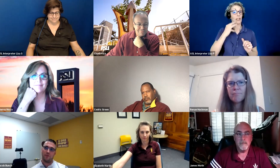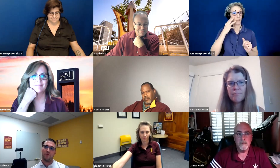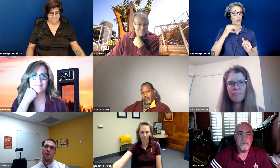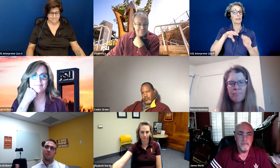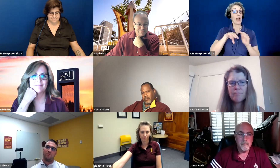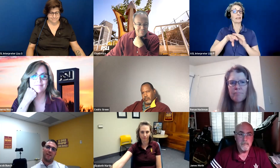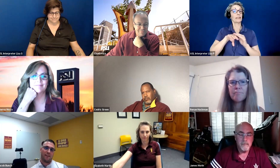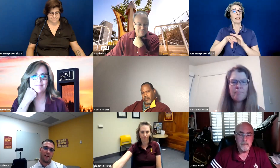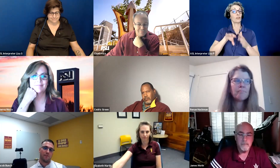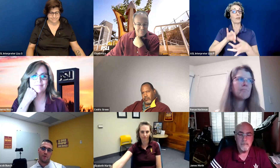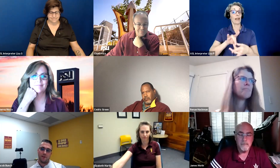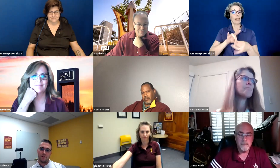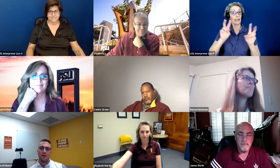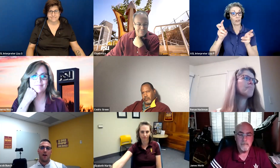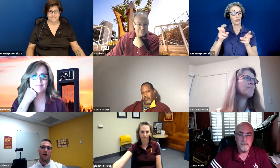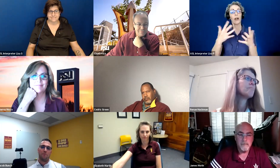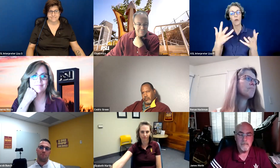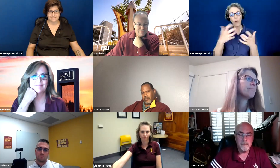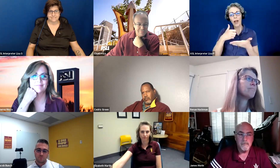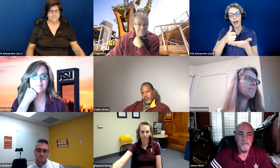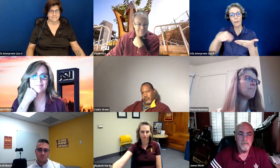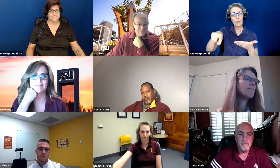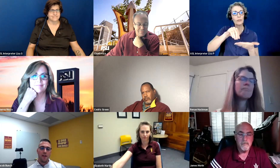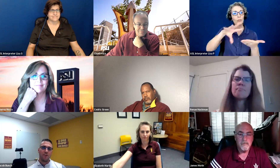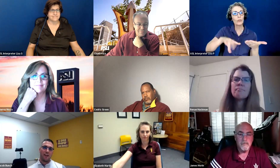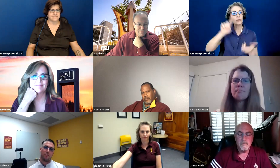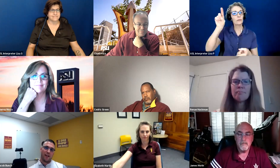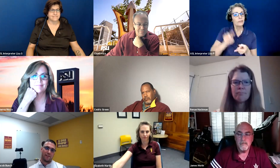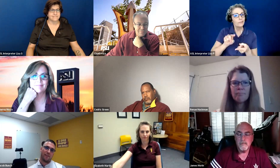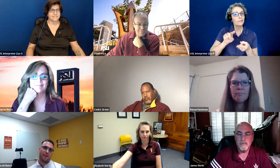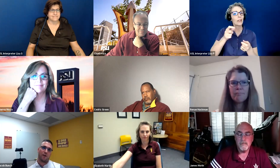to mitigate that for their educational access and equity.